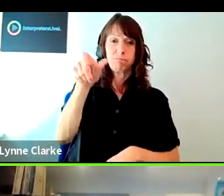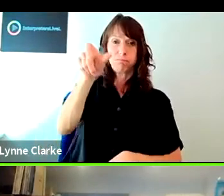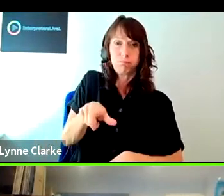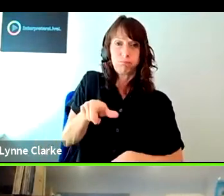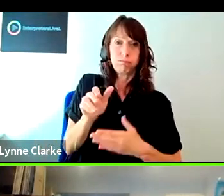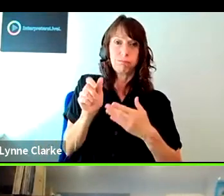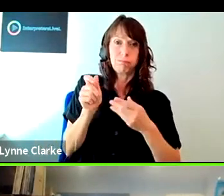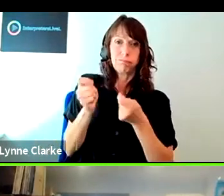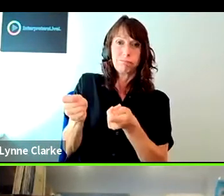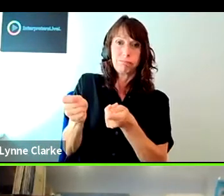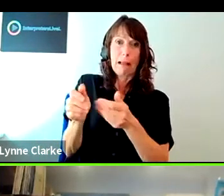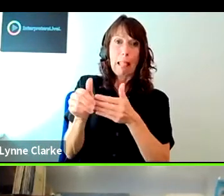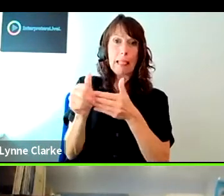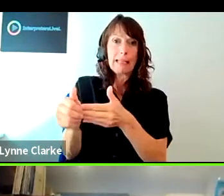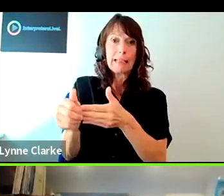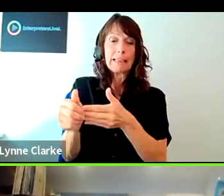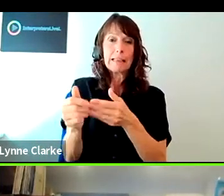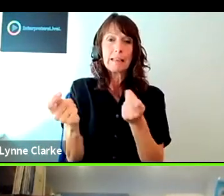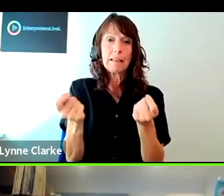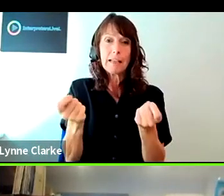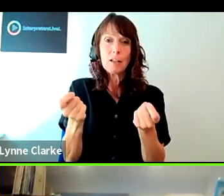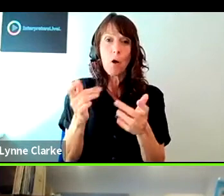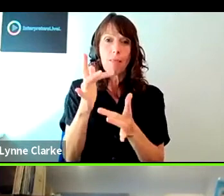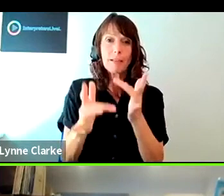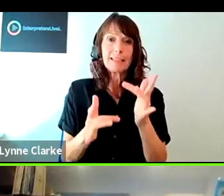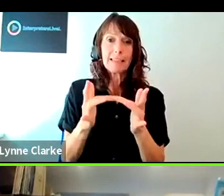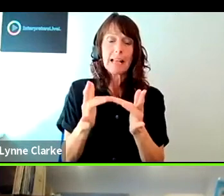Then when the law was passed three years ago